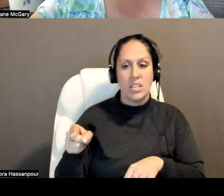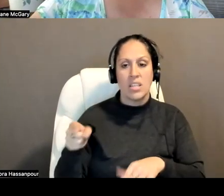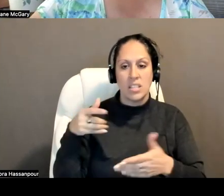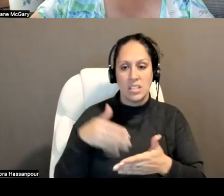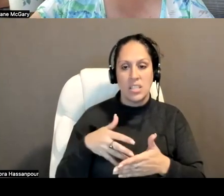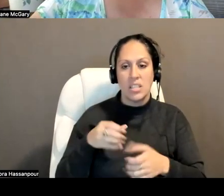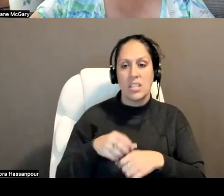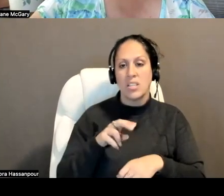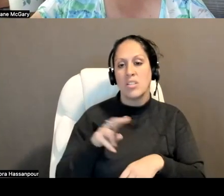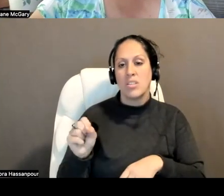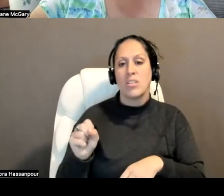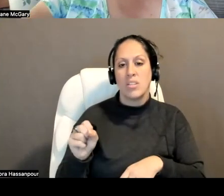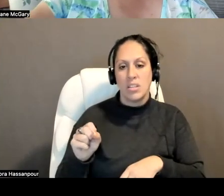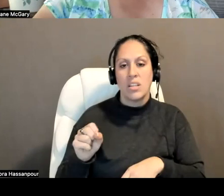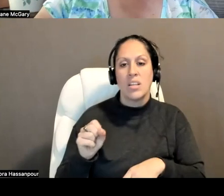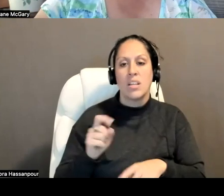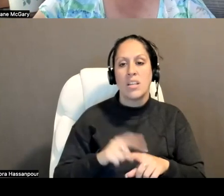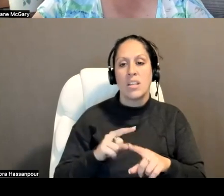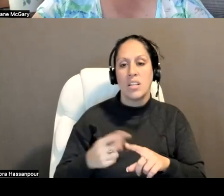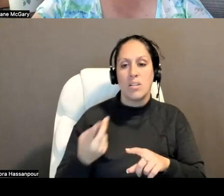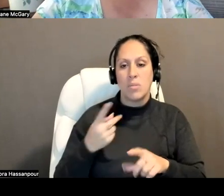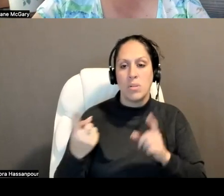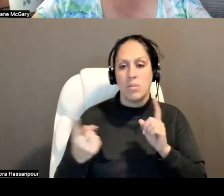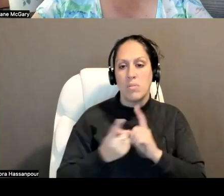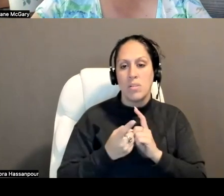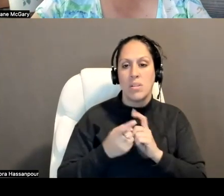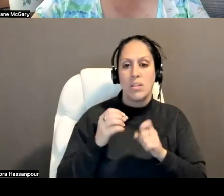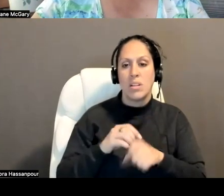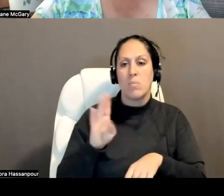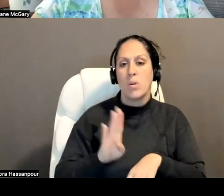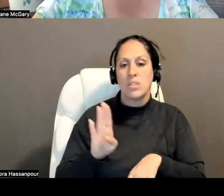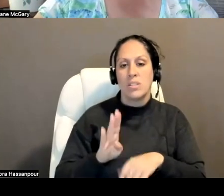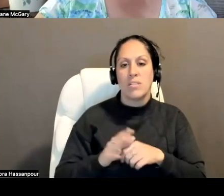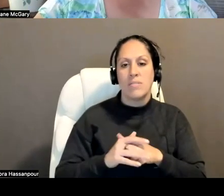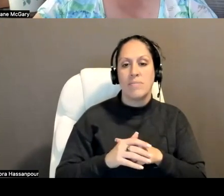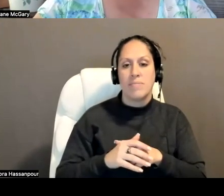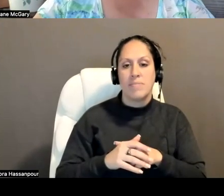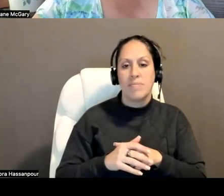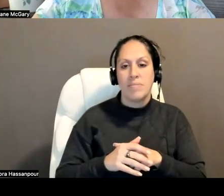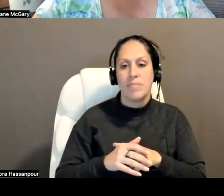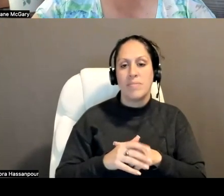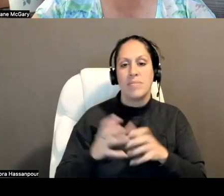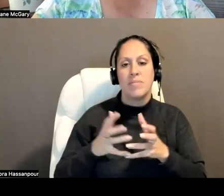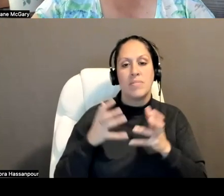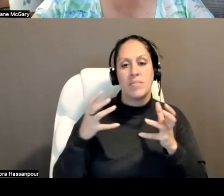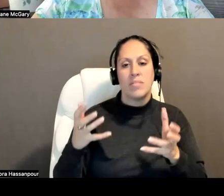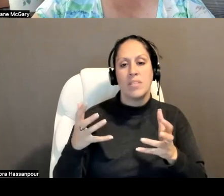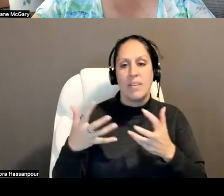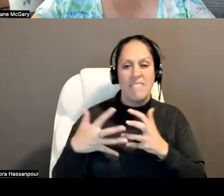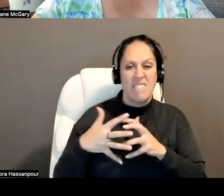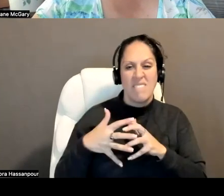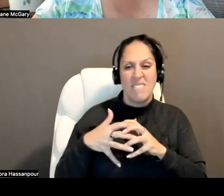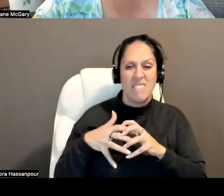in my-- in the U.S., yes. And then we both met in Boston. So there is a lot of fusions of, uh,